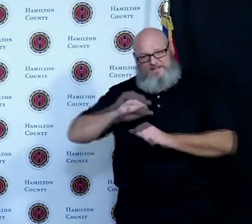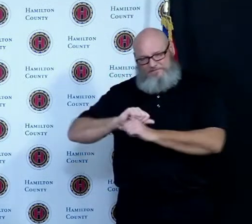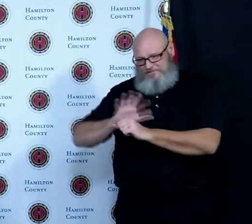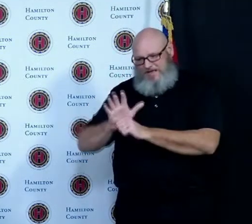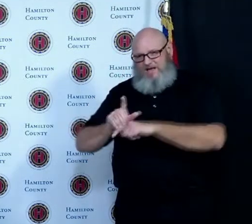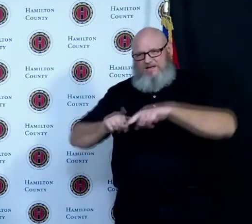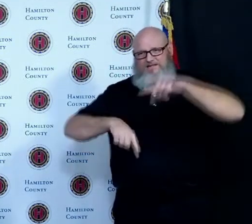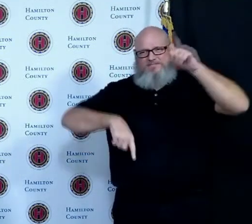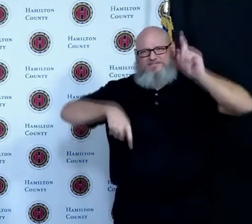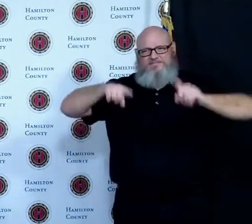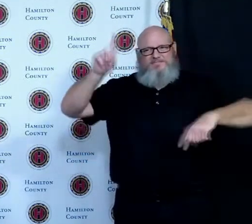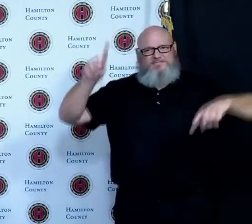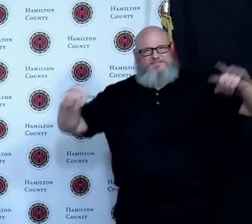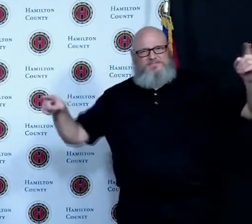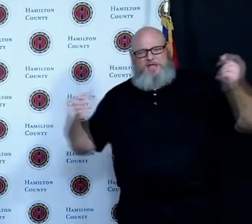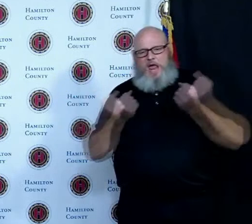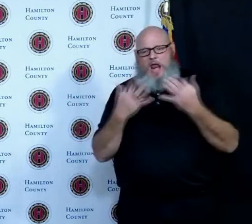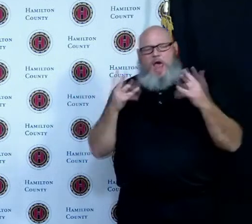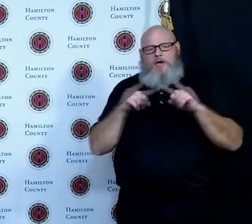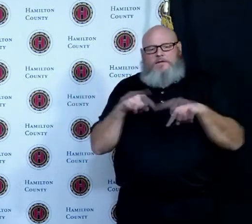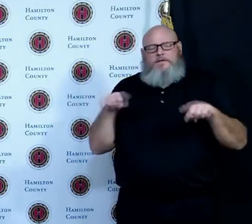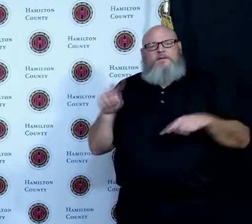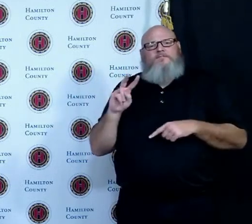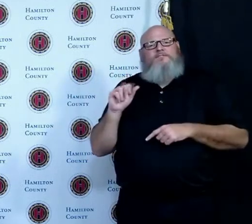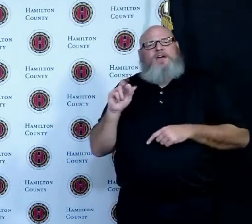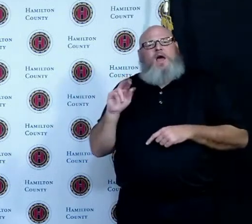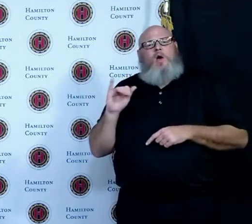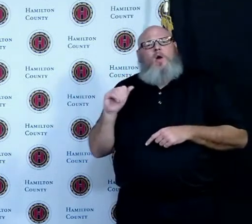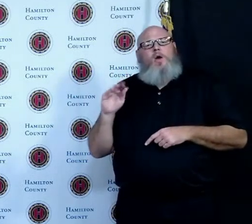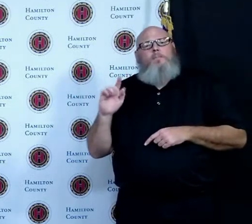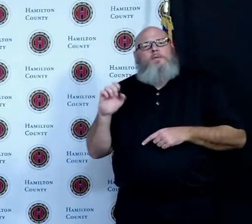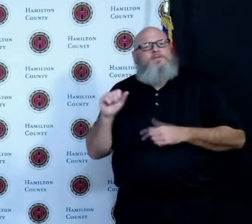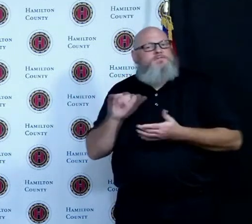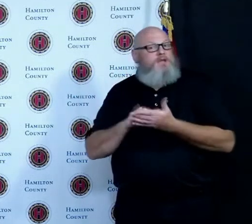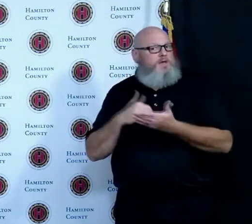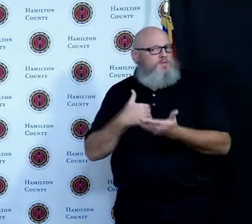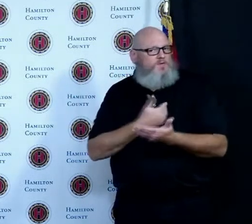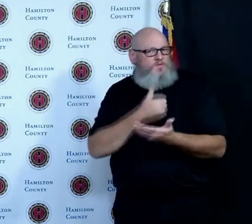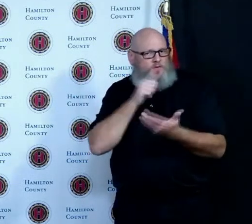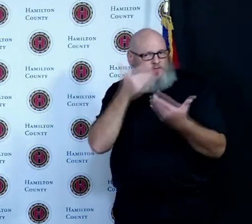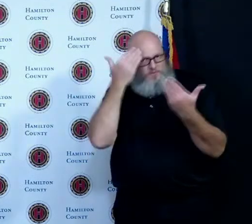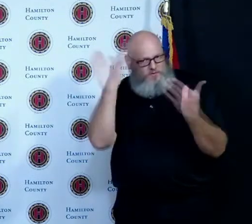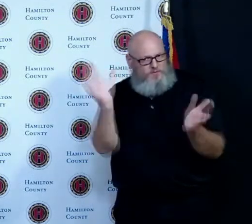so little was known about the vaccines ahead of time the day the the FDA gave the emergency use